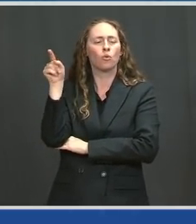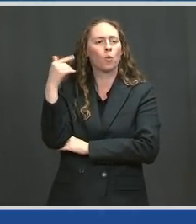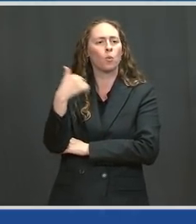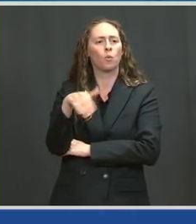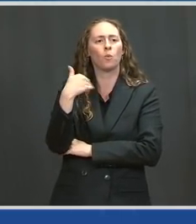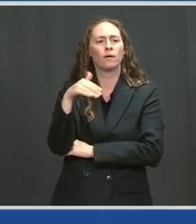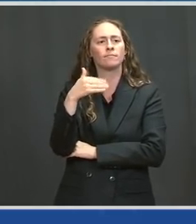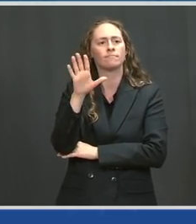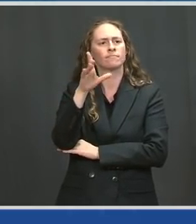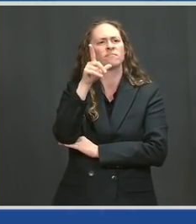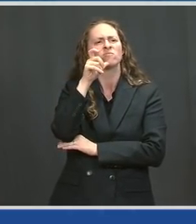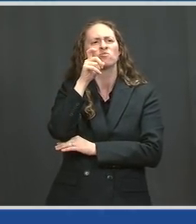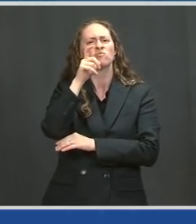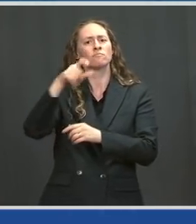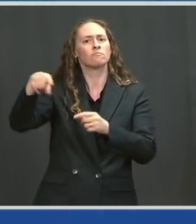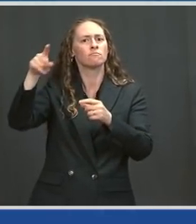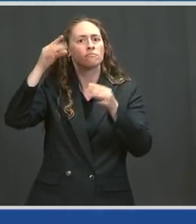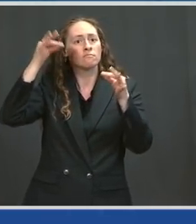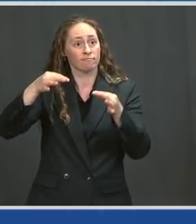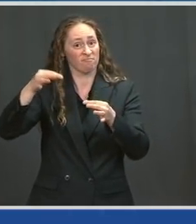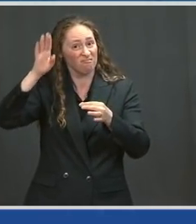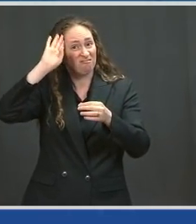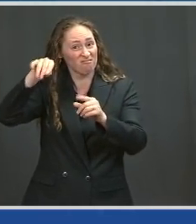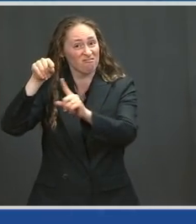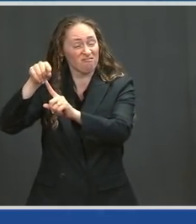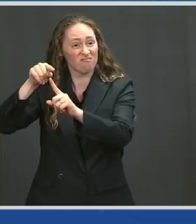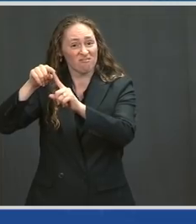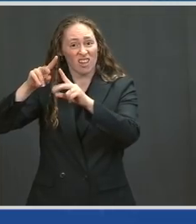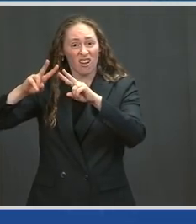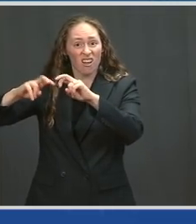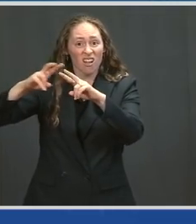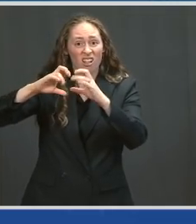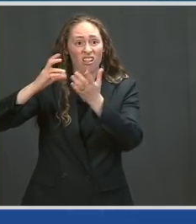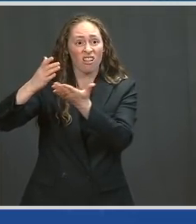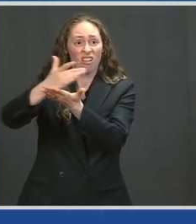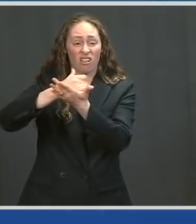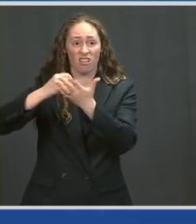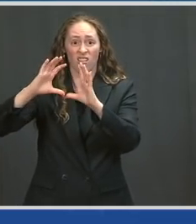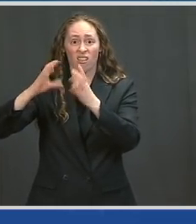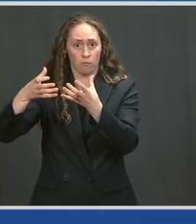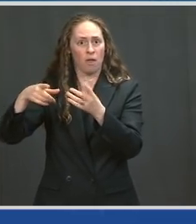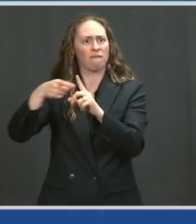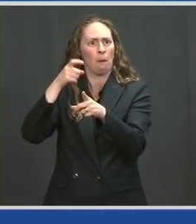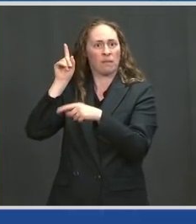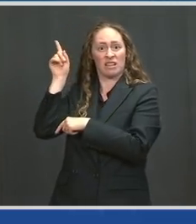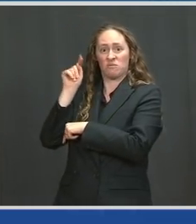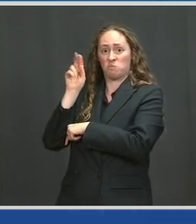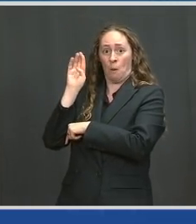Two weeks ago, I signed into law the COVID-19 Hate Crimes Act, which the House had passed to the Senate.